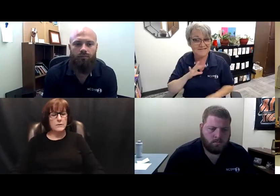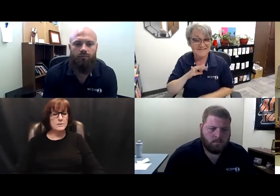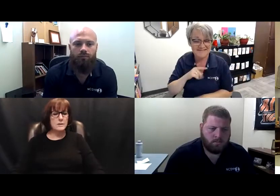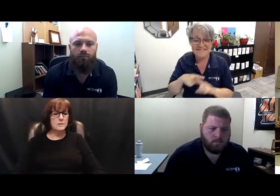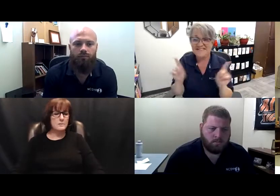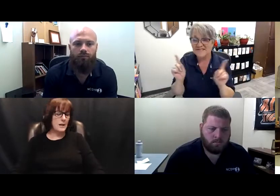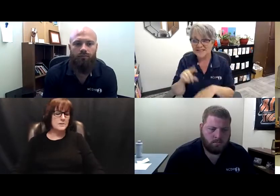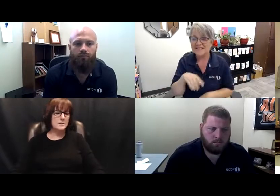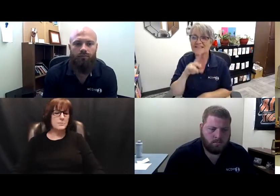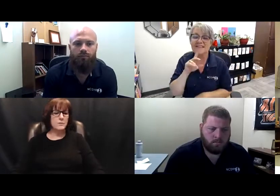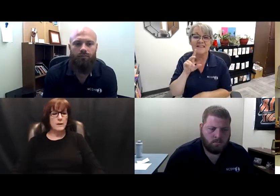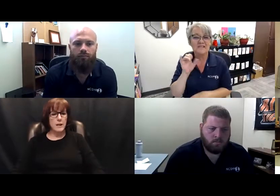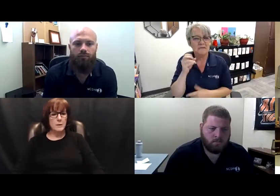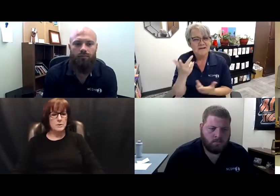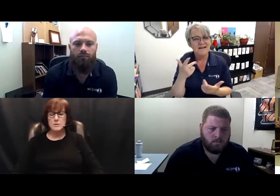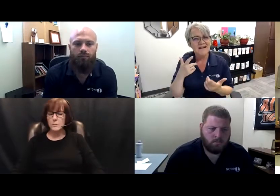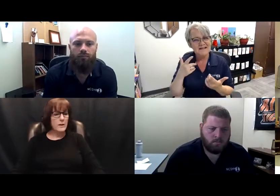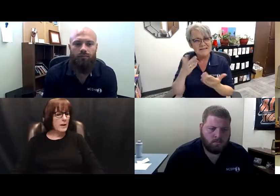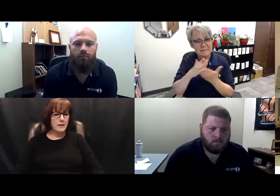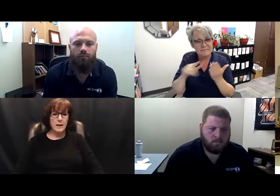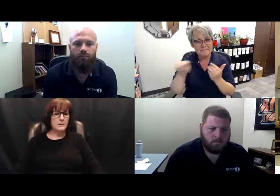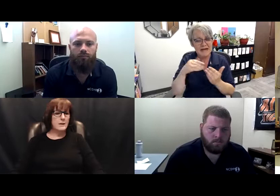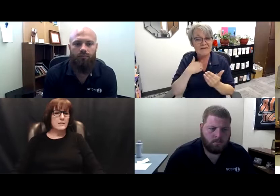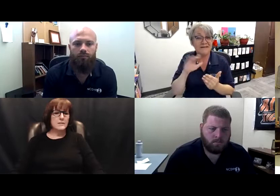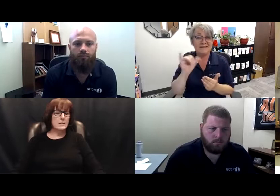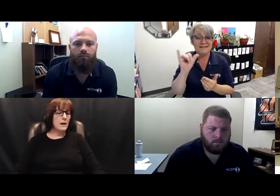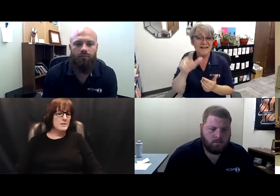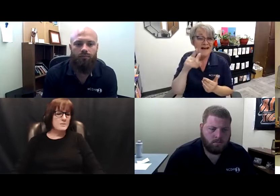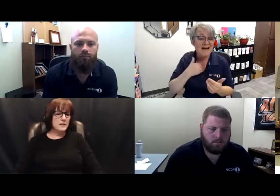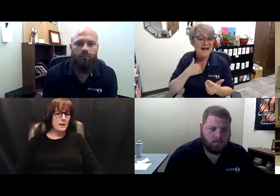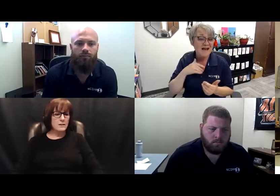glasses that provide captioning. So again there's lots of technology